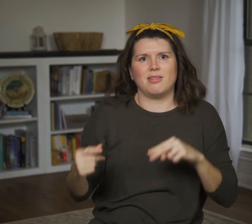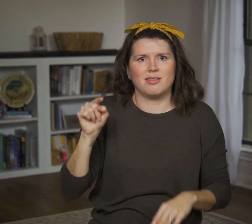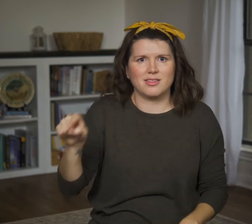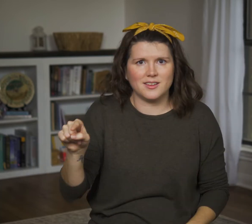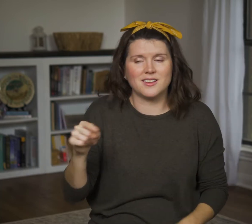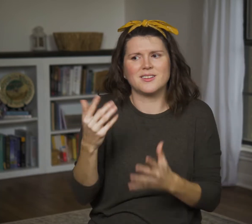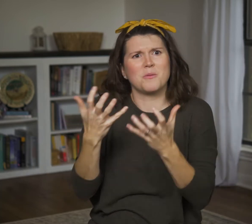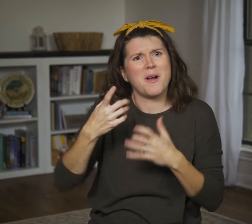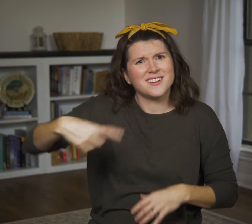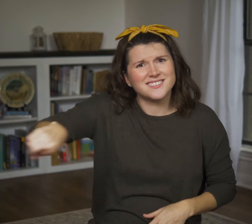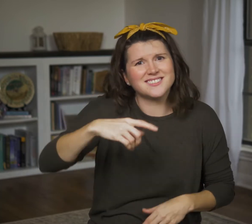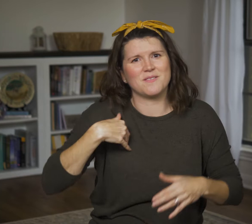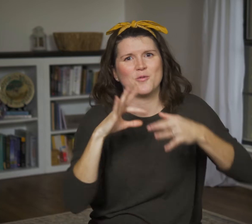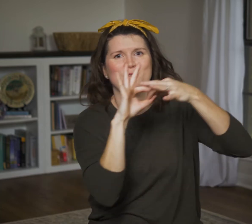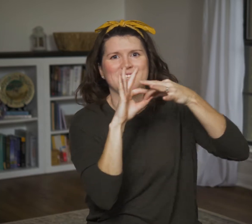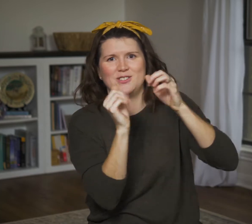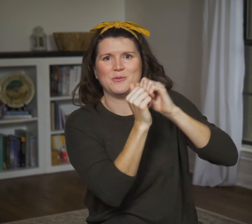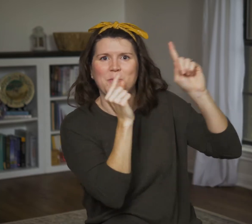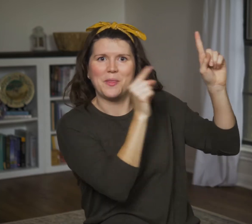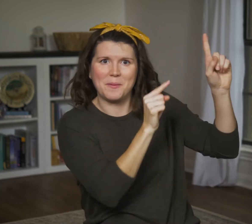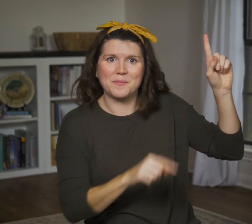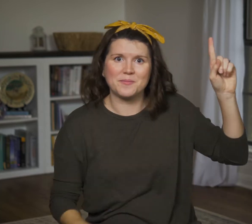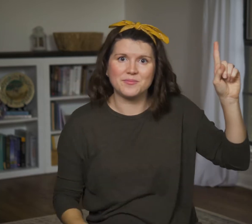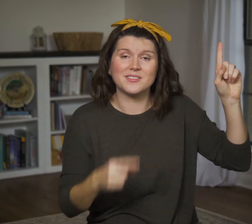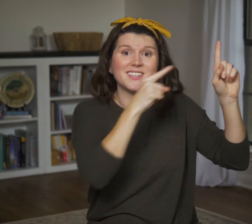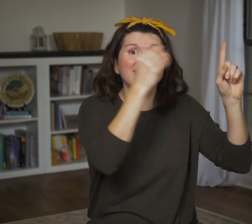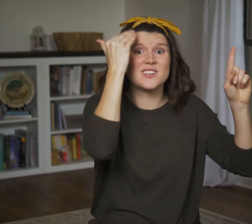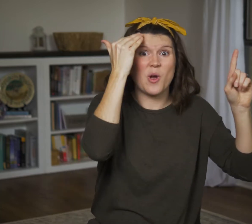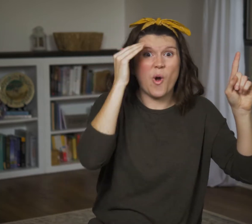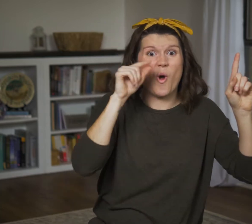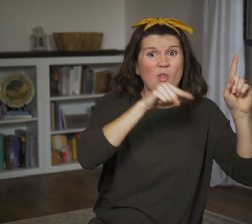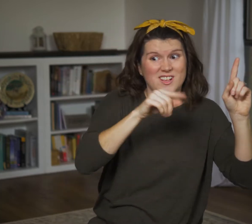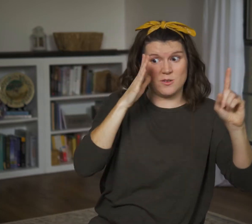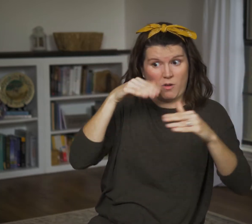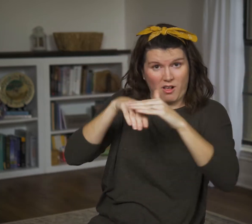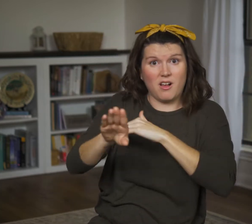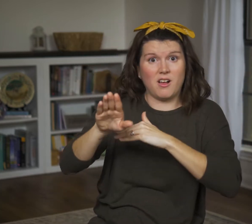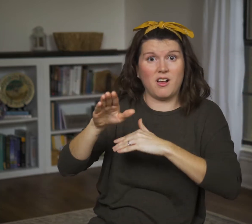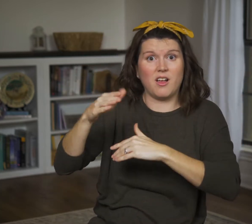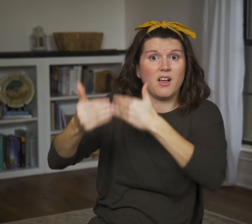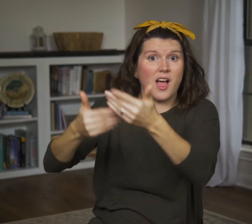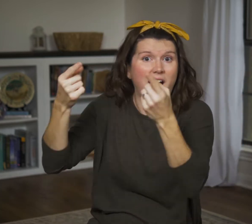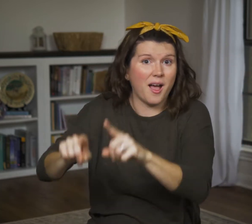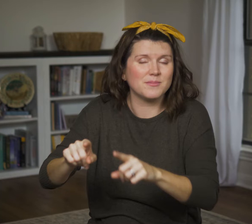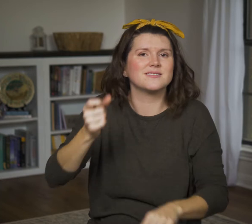in relationship with Himself. He knows how this step will turn out